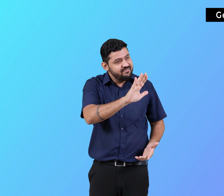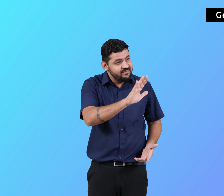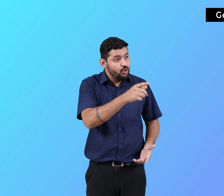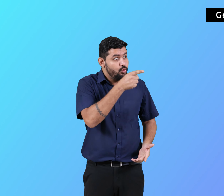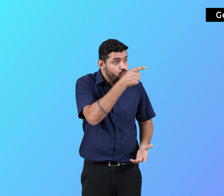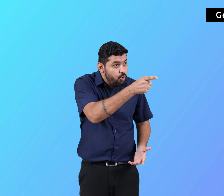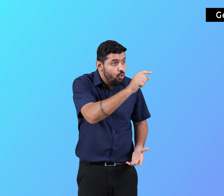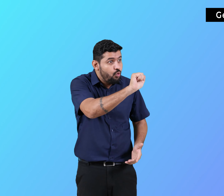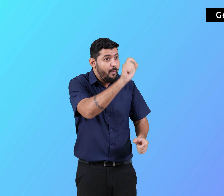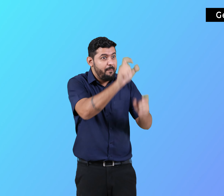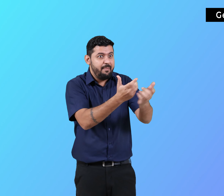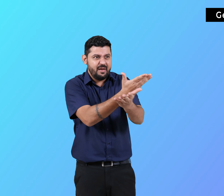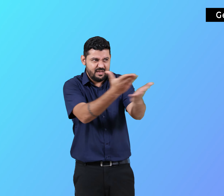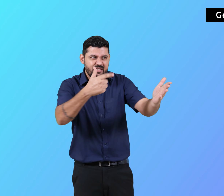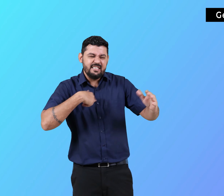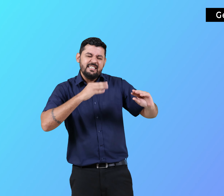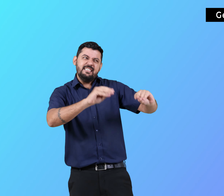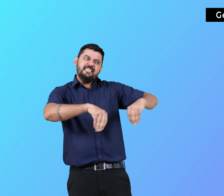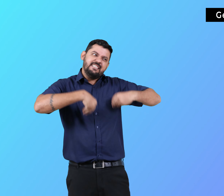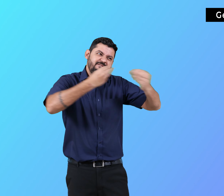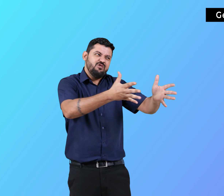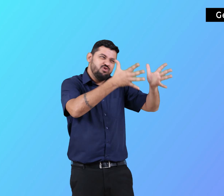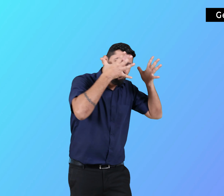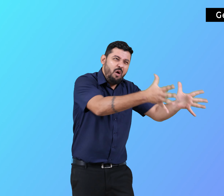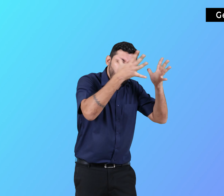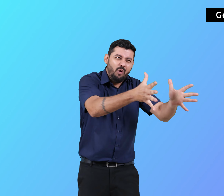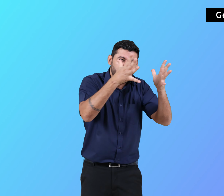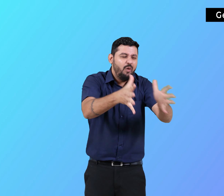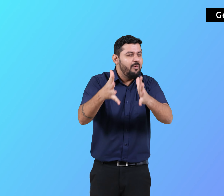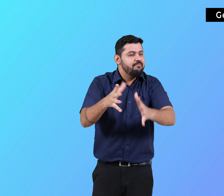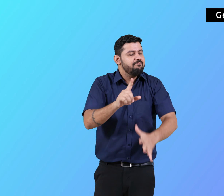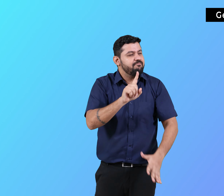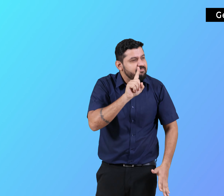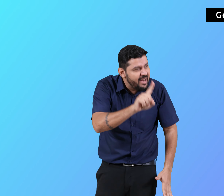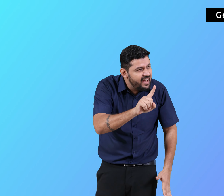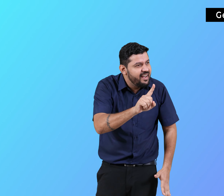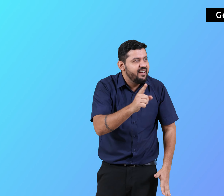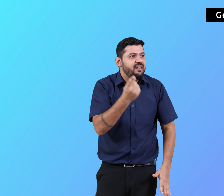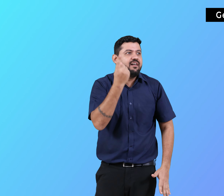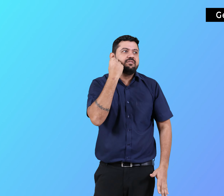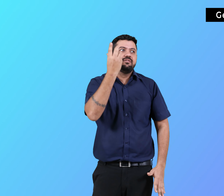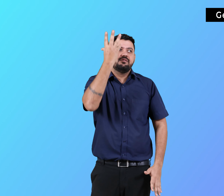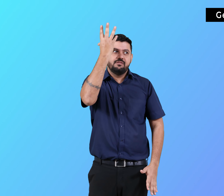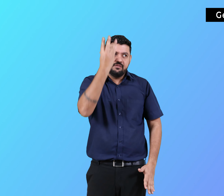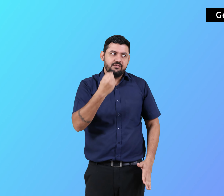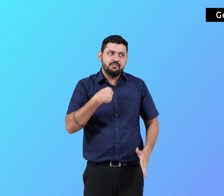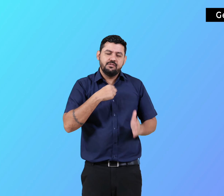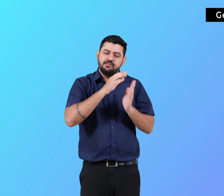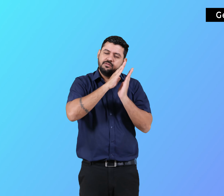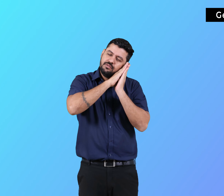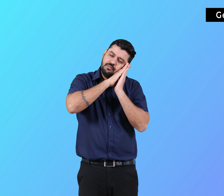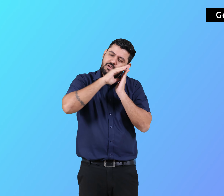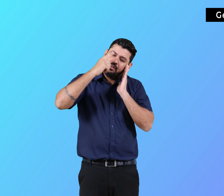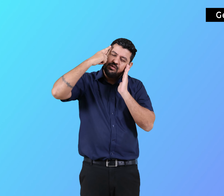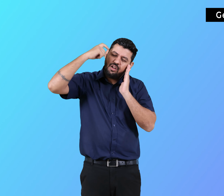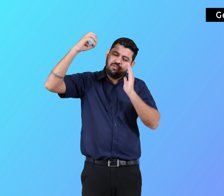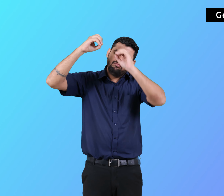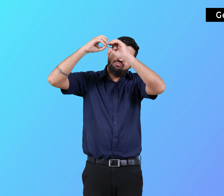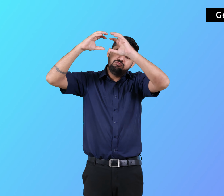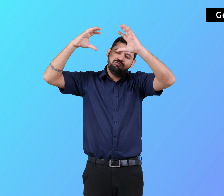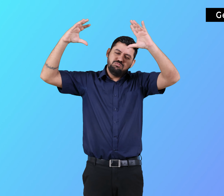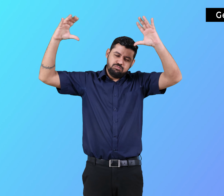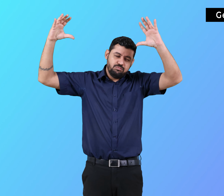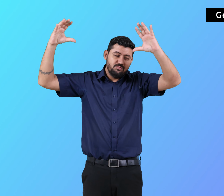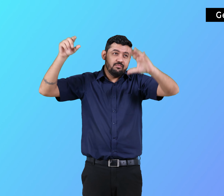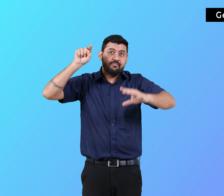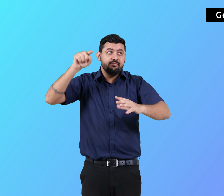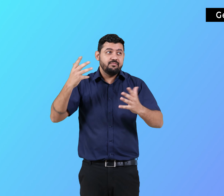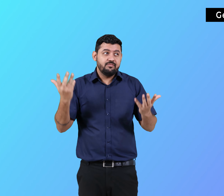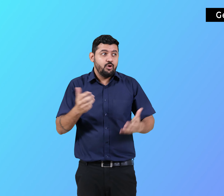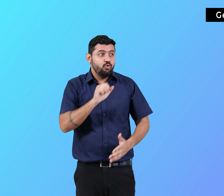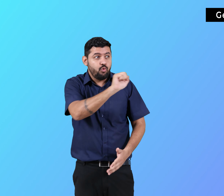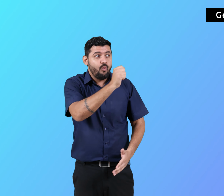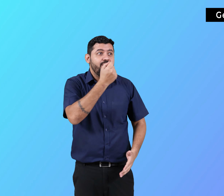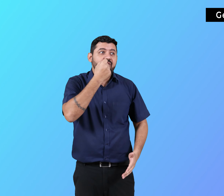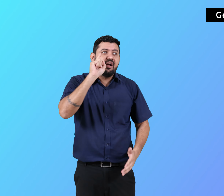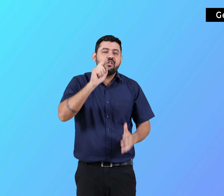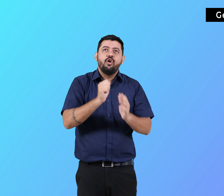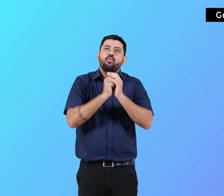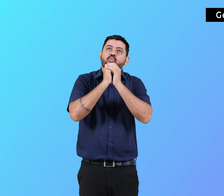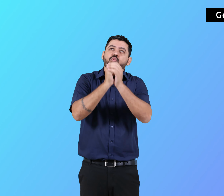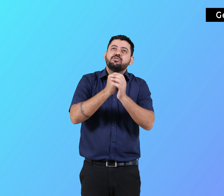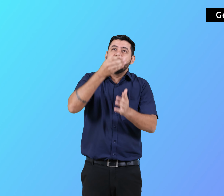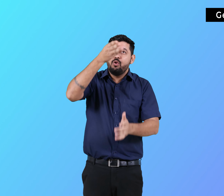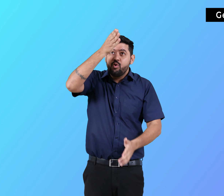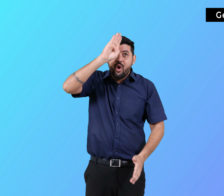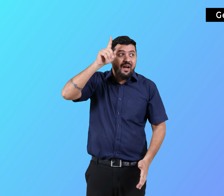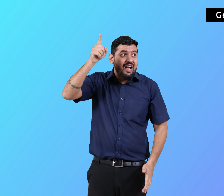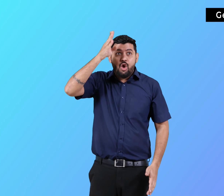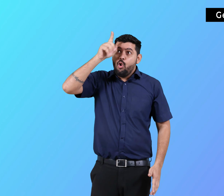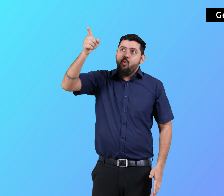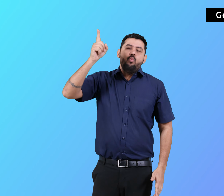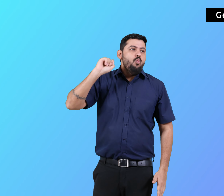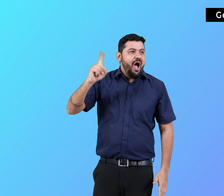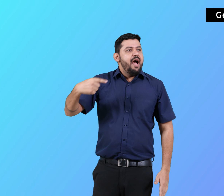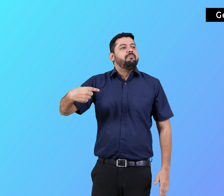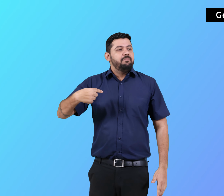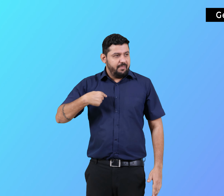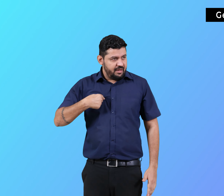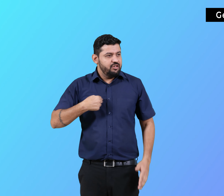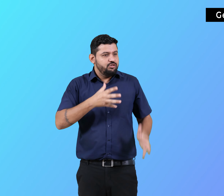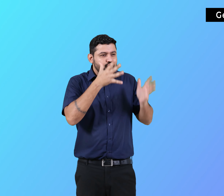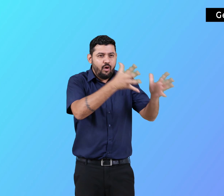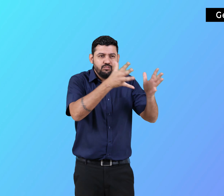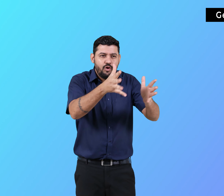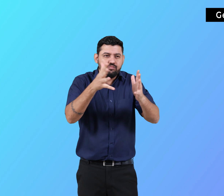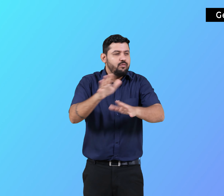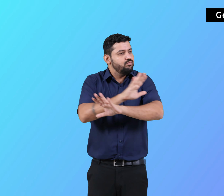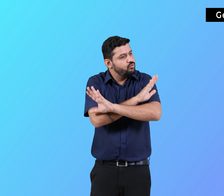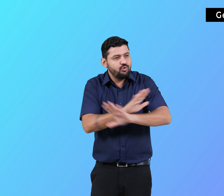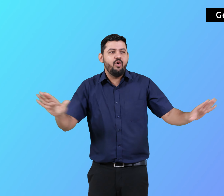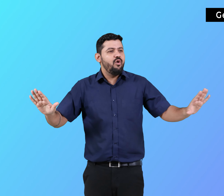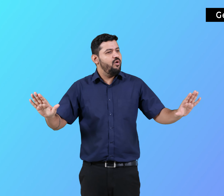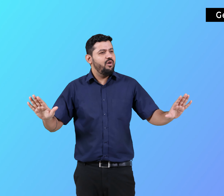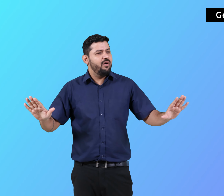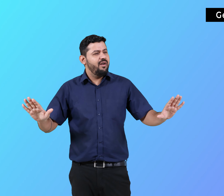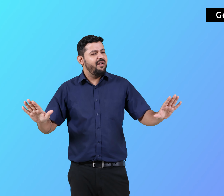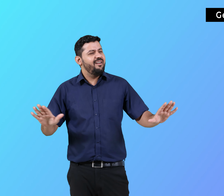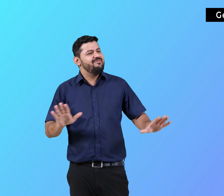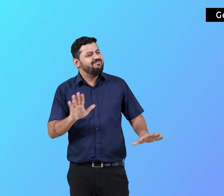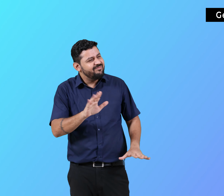I have the power to do harm to you all. But last night the God of your father came to me in a dream. He warned me not to harm you in any way.